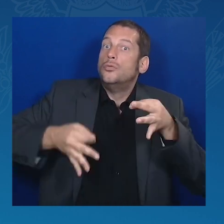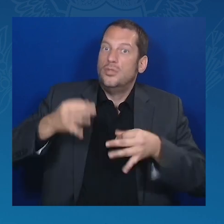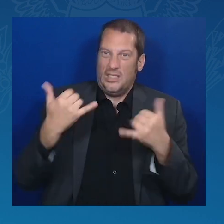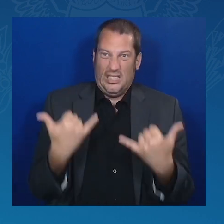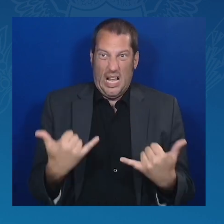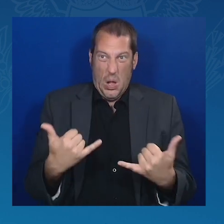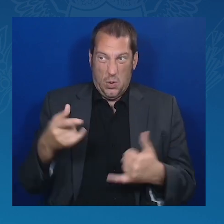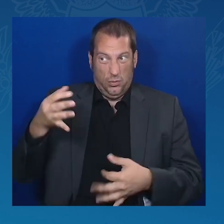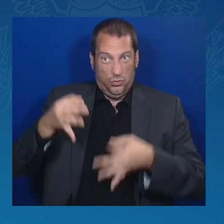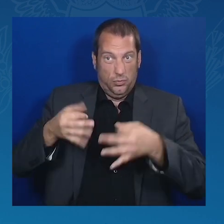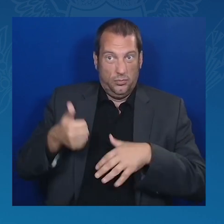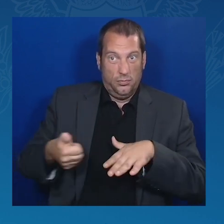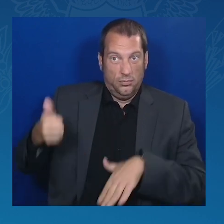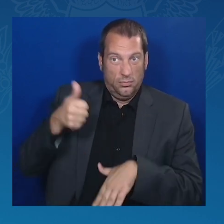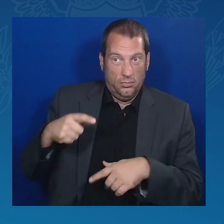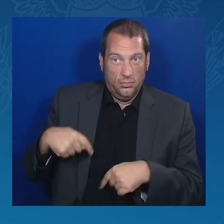He started talking about contraception.